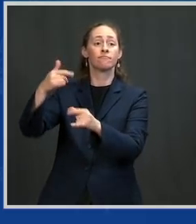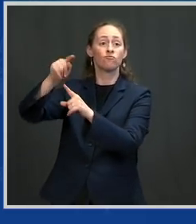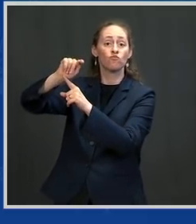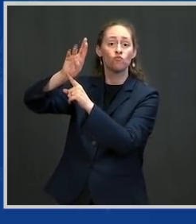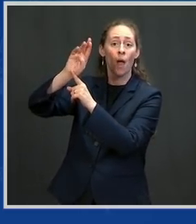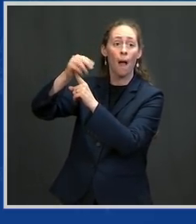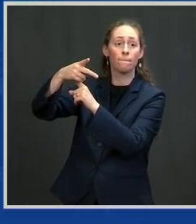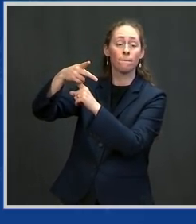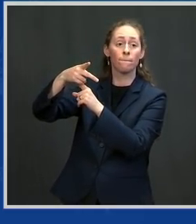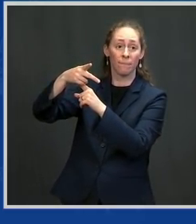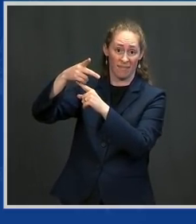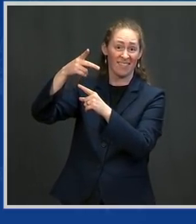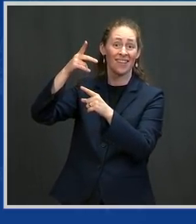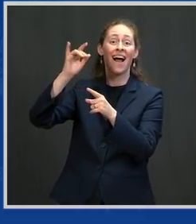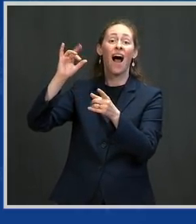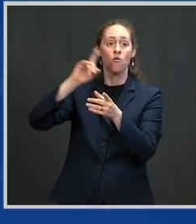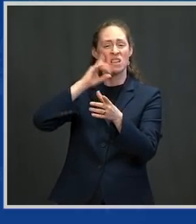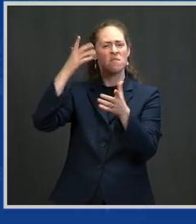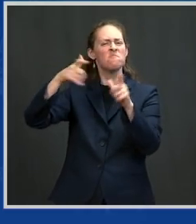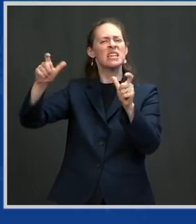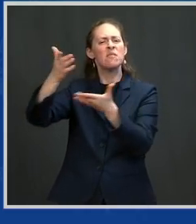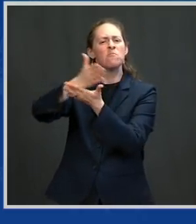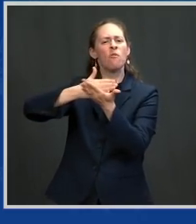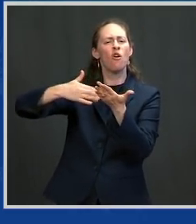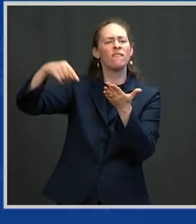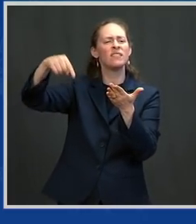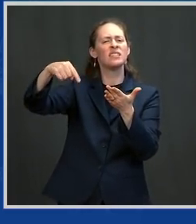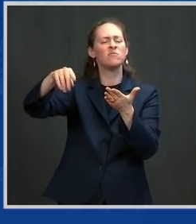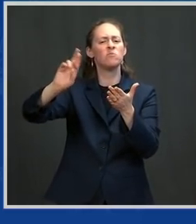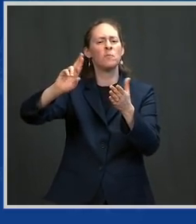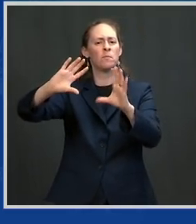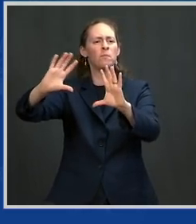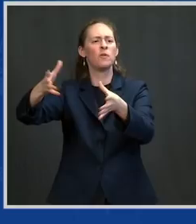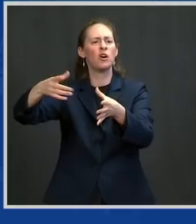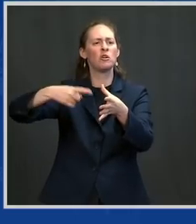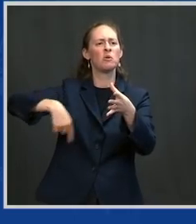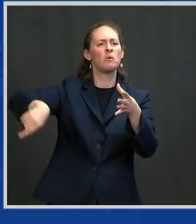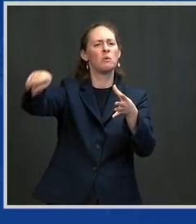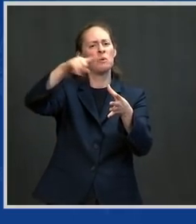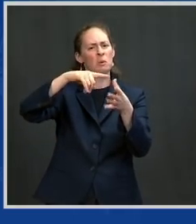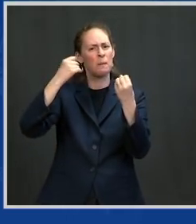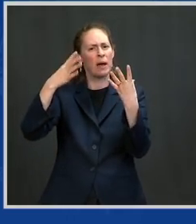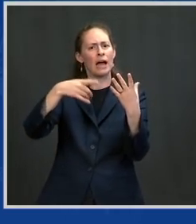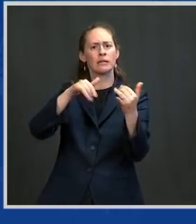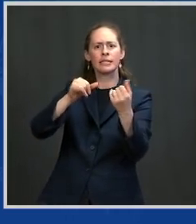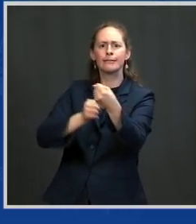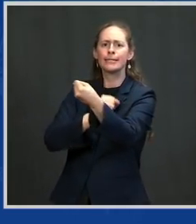but it makes up a significant minority of the American people. Now, we'll see. We'll see.